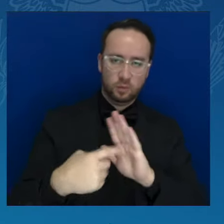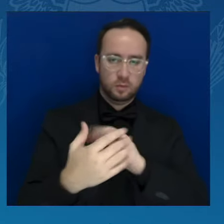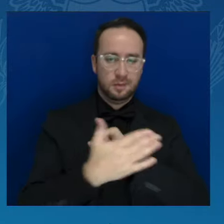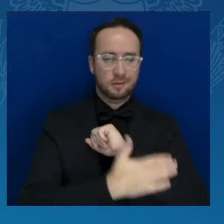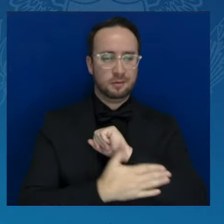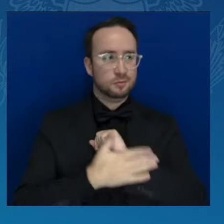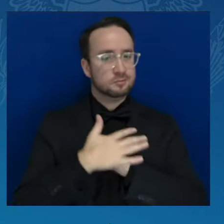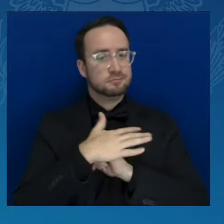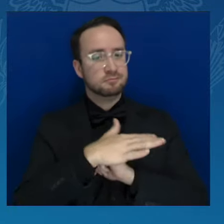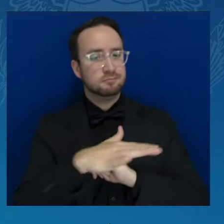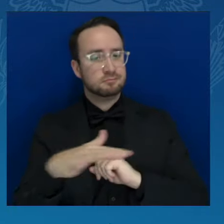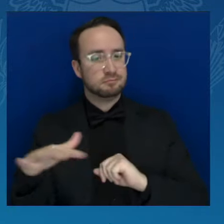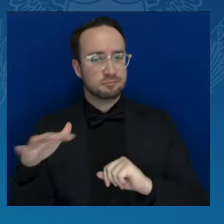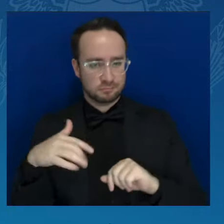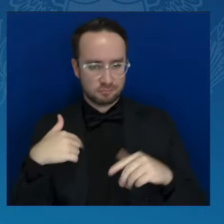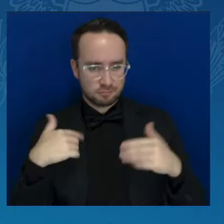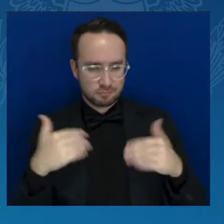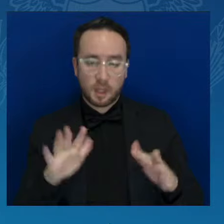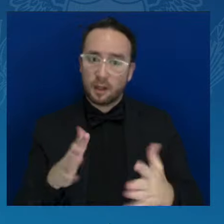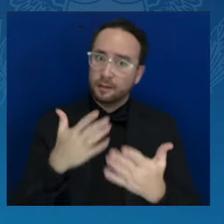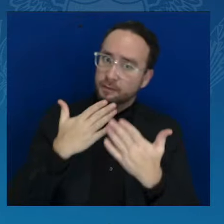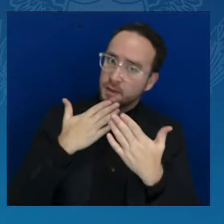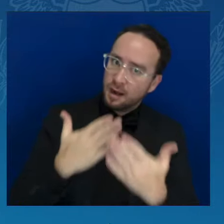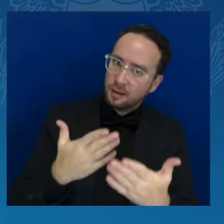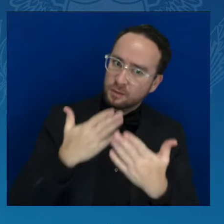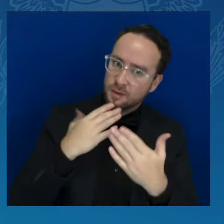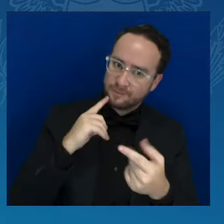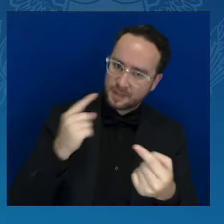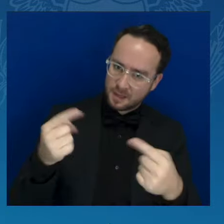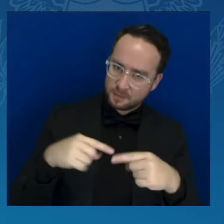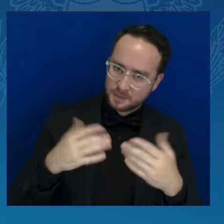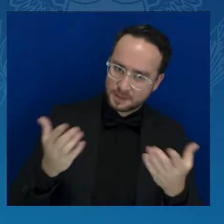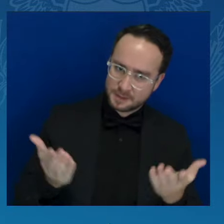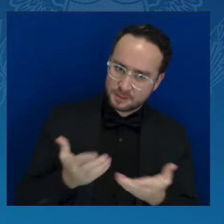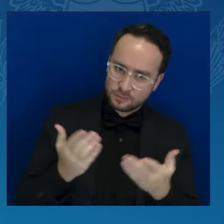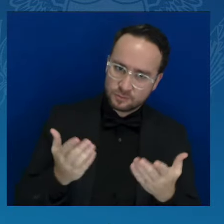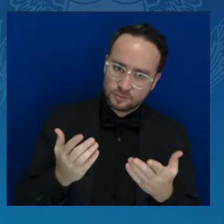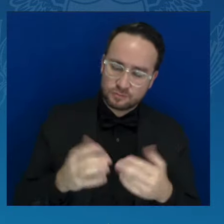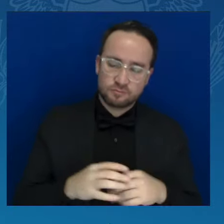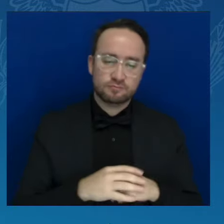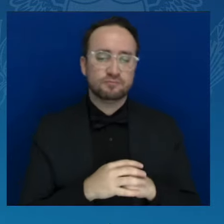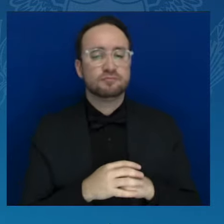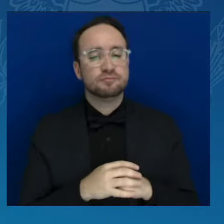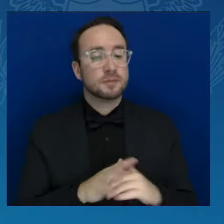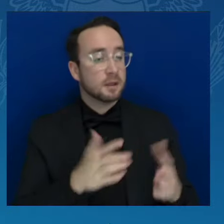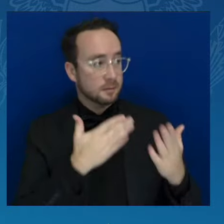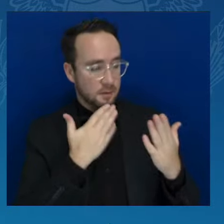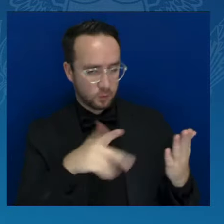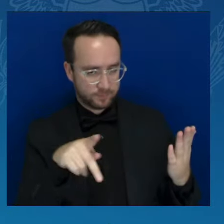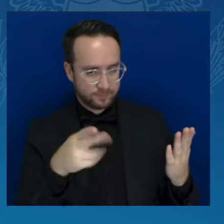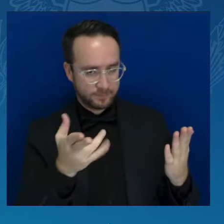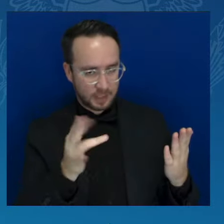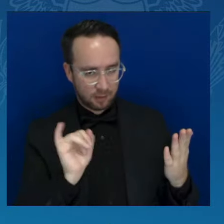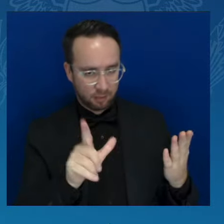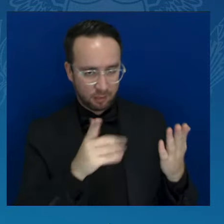Advisor Gordon: Thank you, Mr. Secretary. Thank you. So I want to turn next to National security adviser Jake Sullivan.